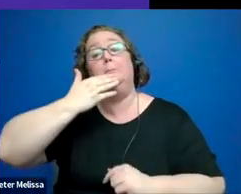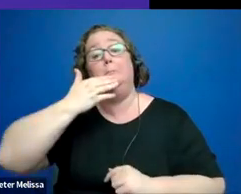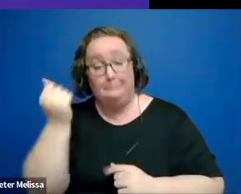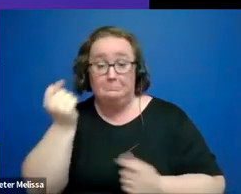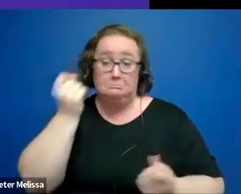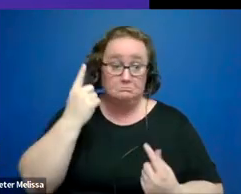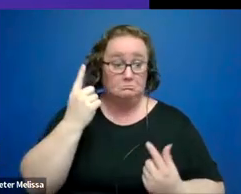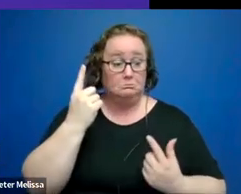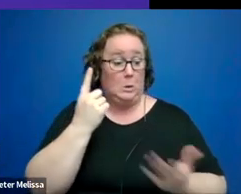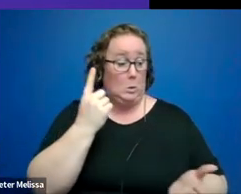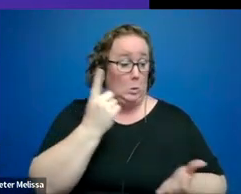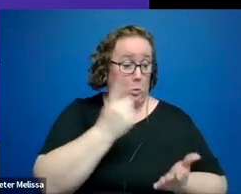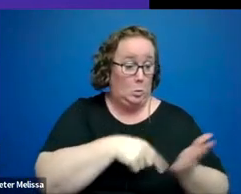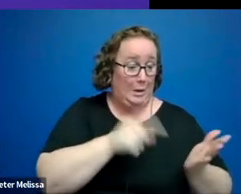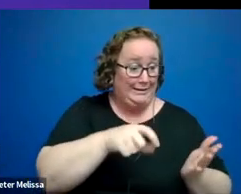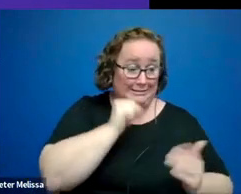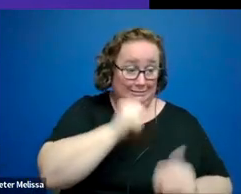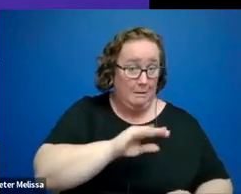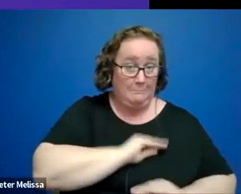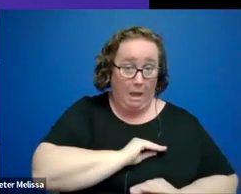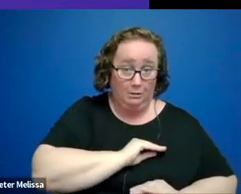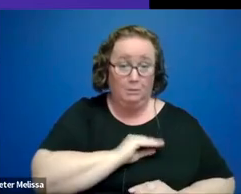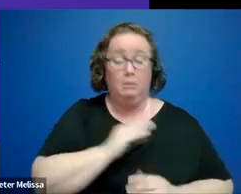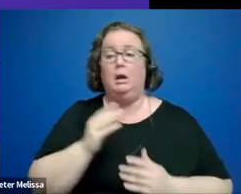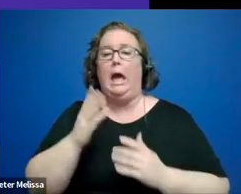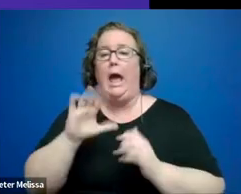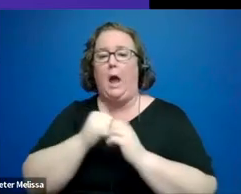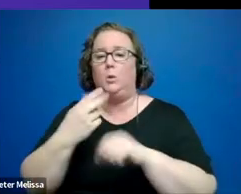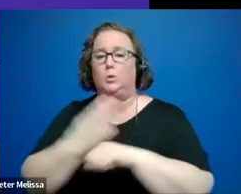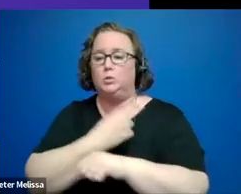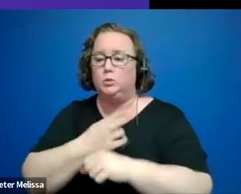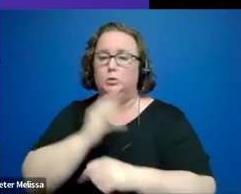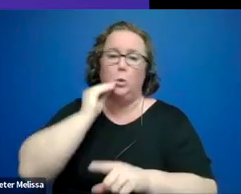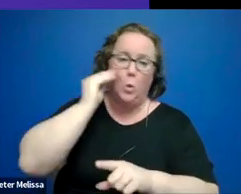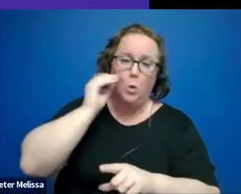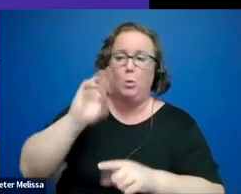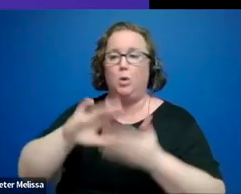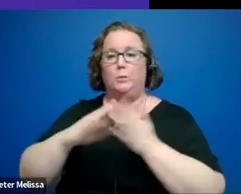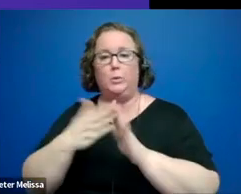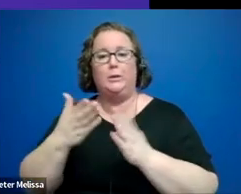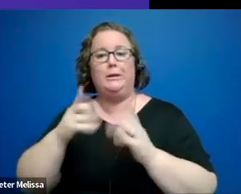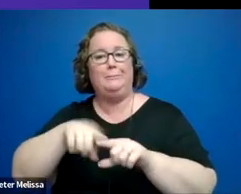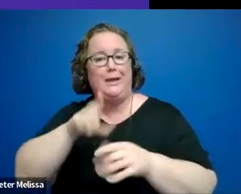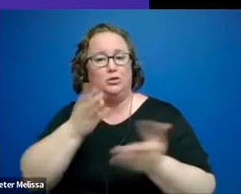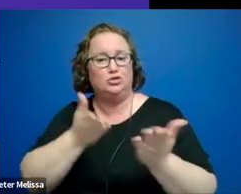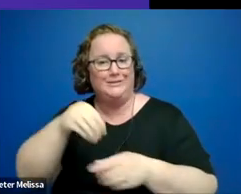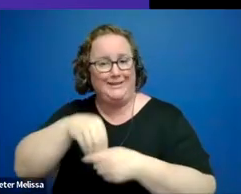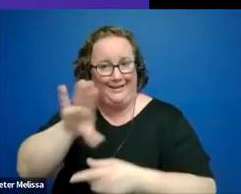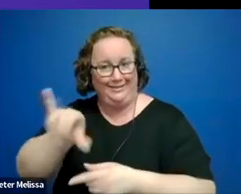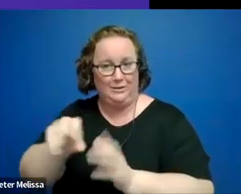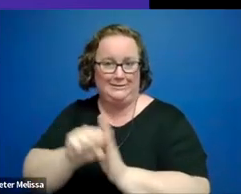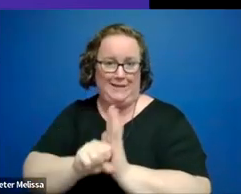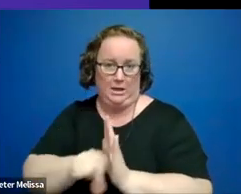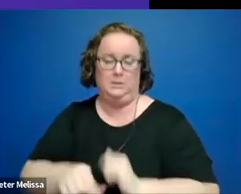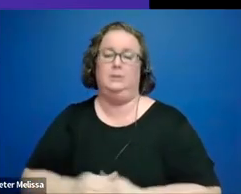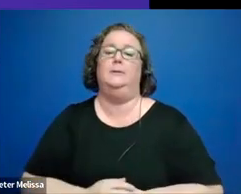need and utilization of home and community-based services in your state. And I want to add that this